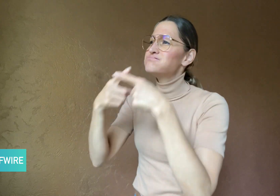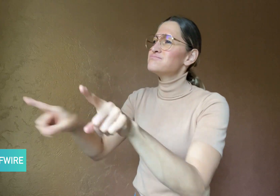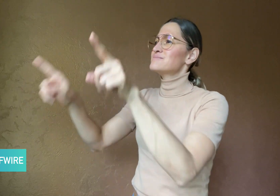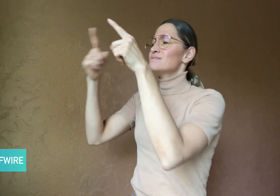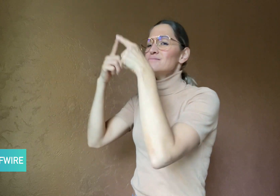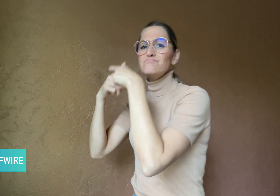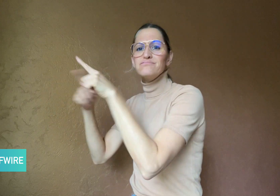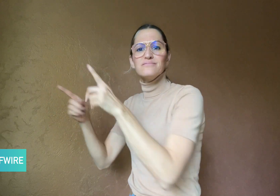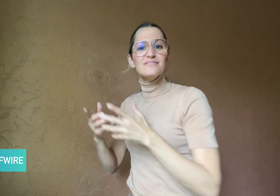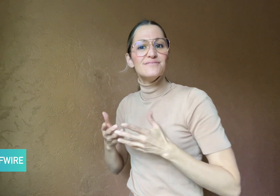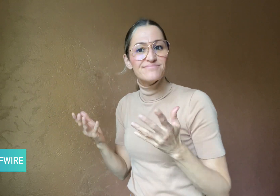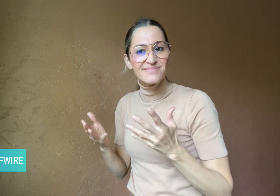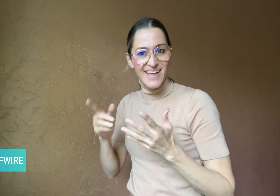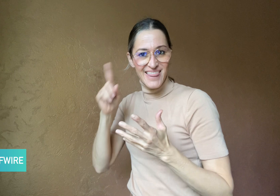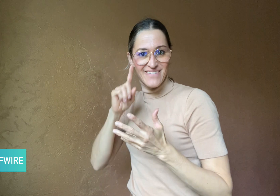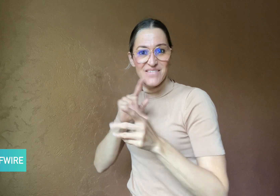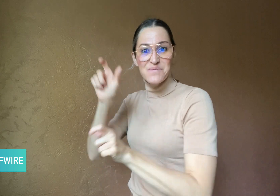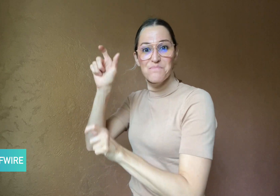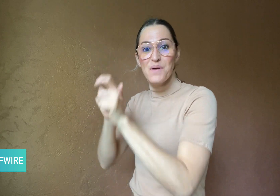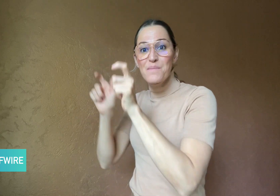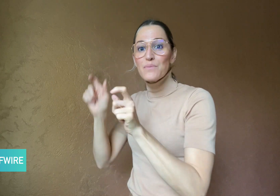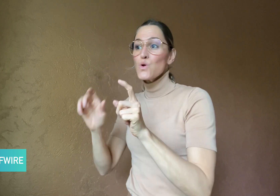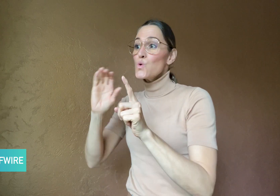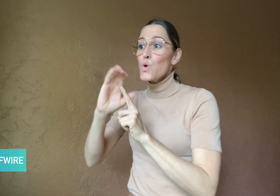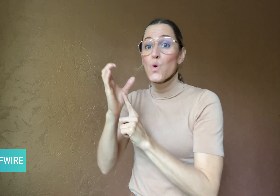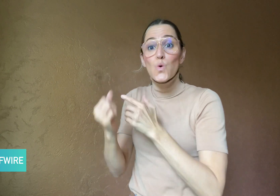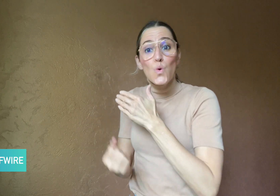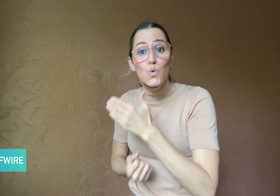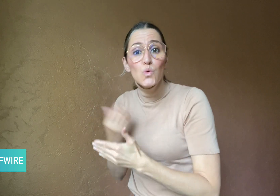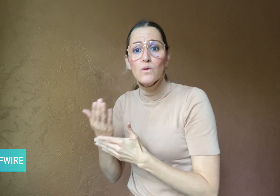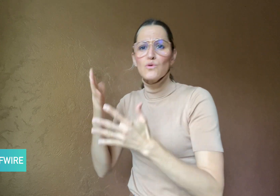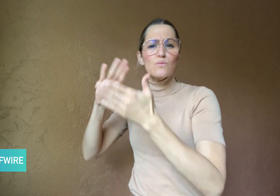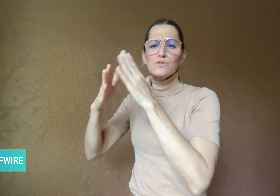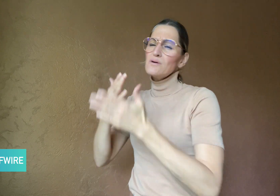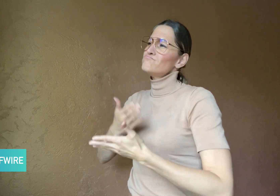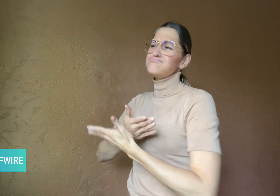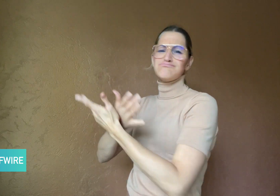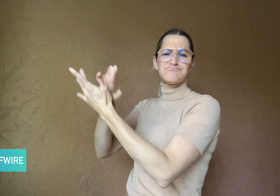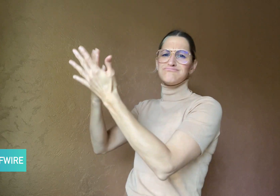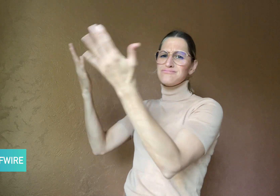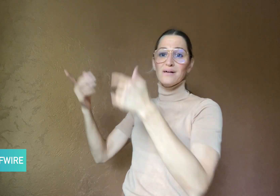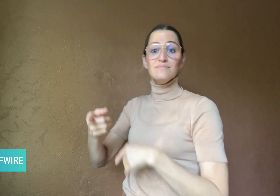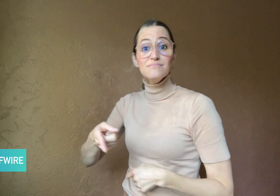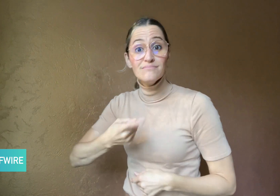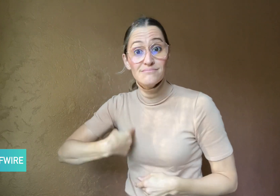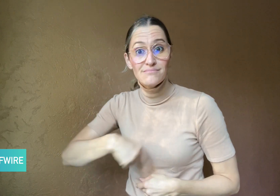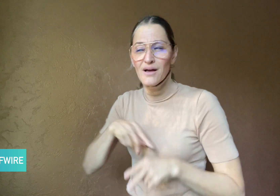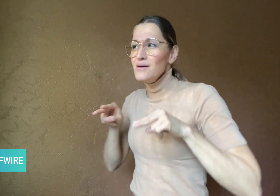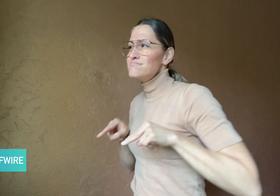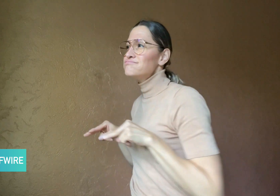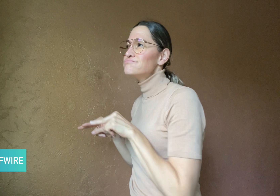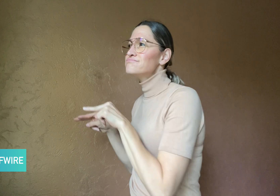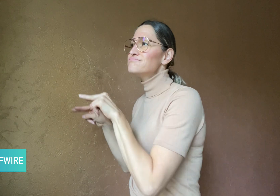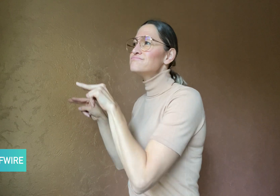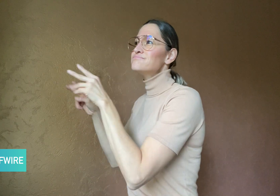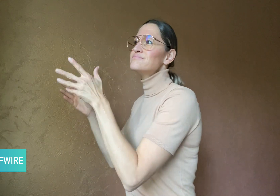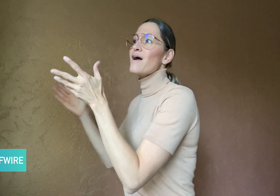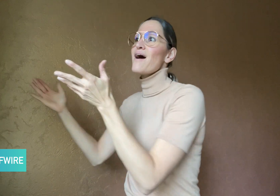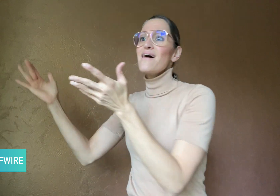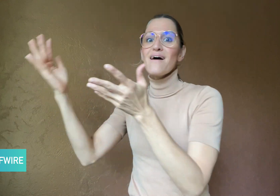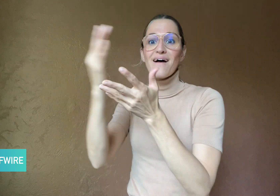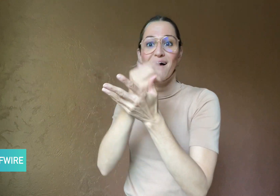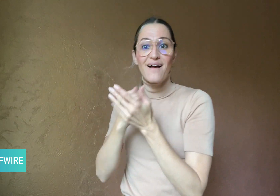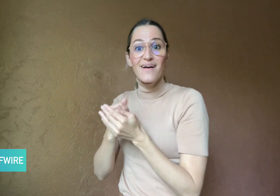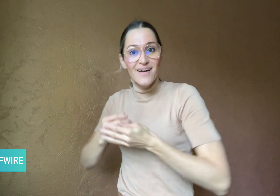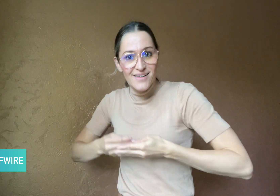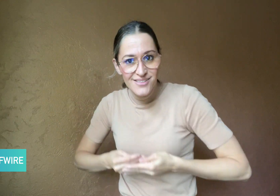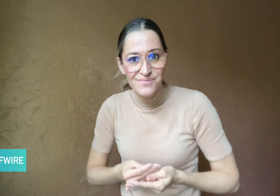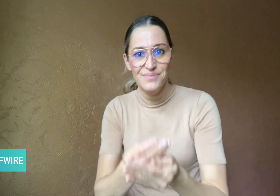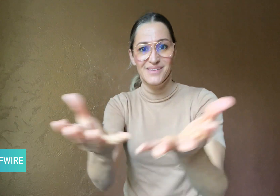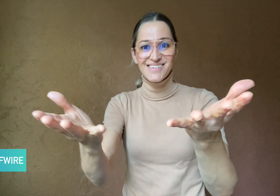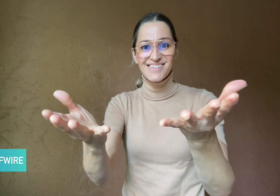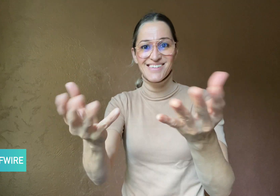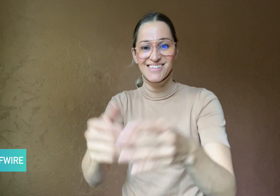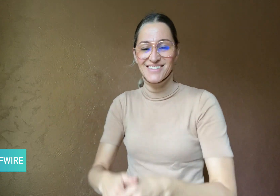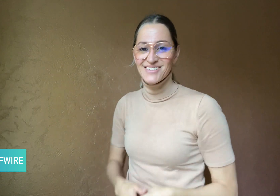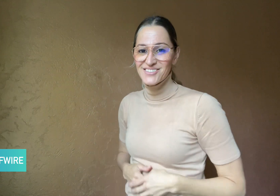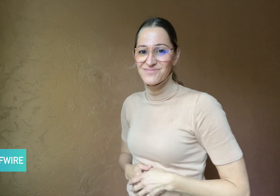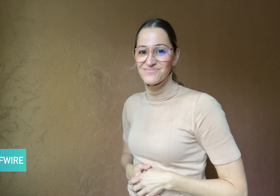about Deaf people, culture, and communities around the world.